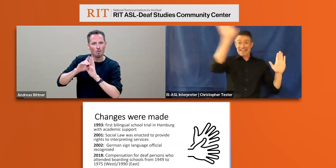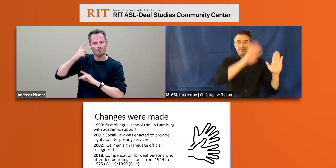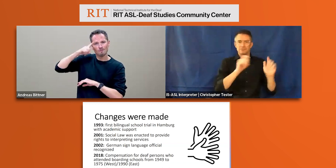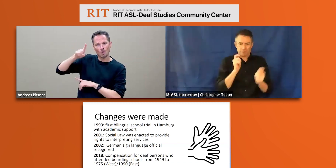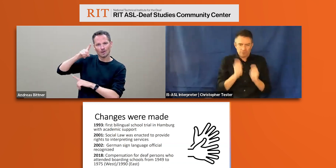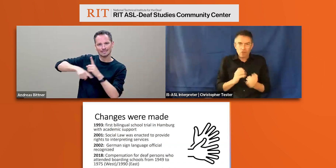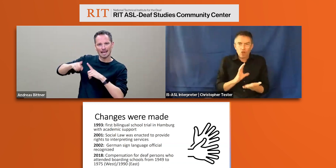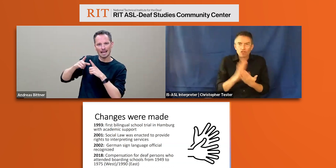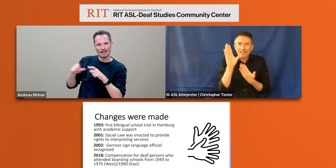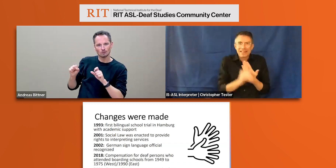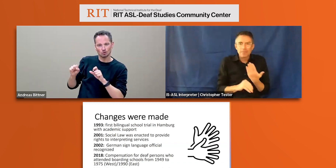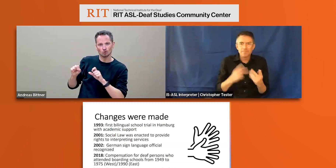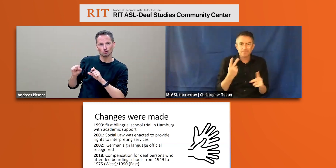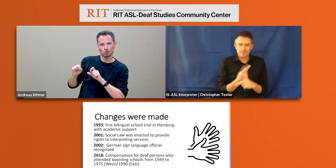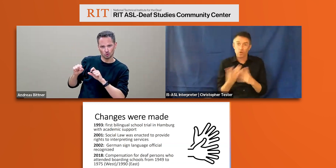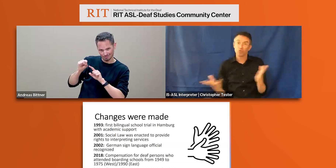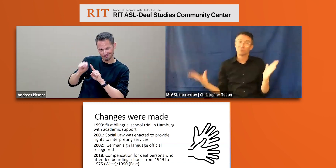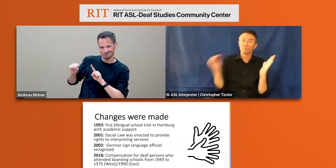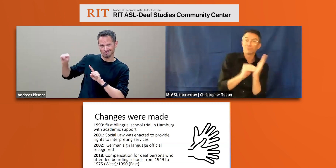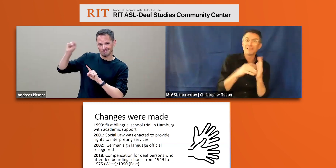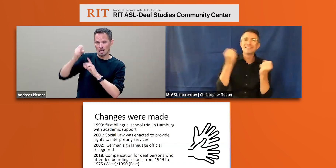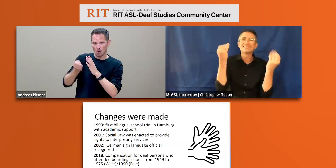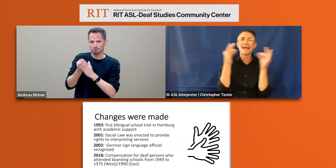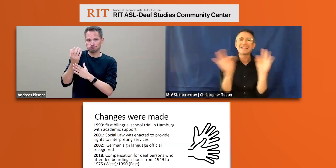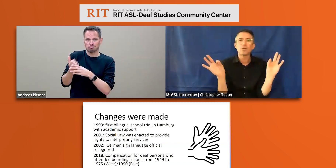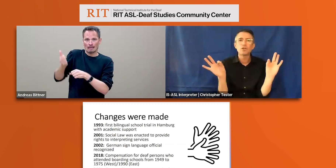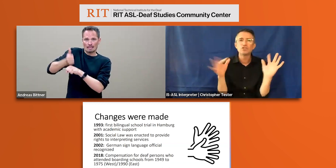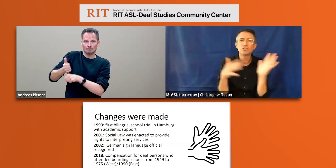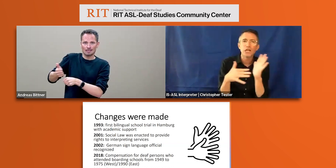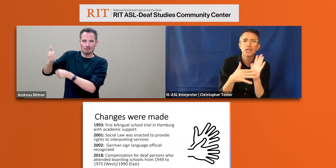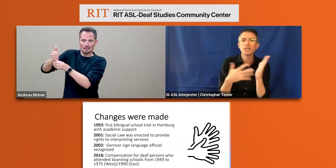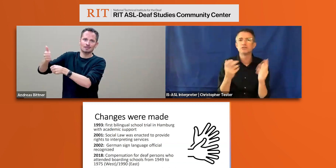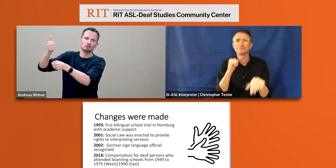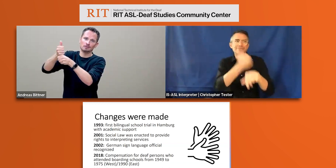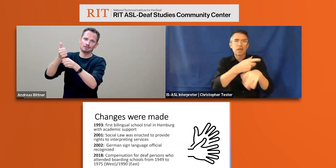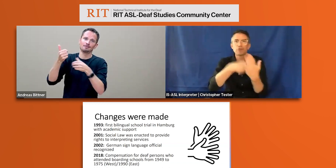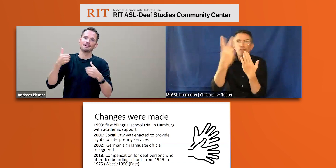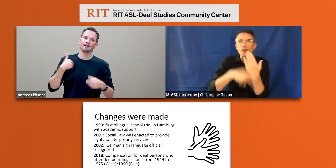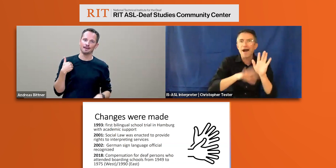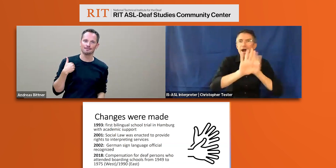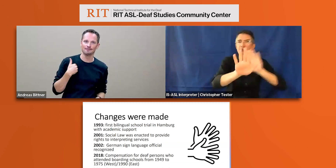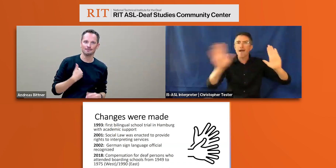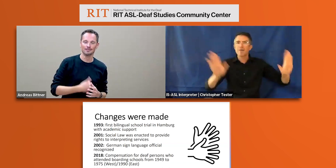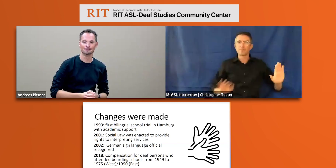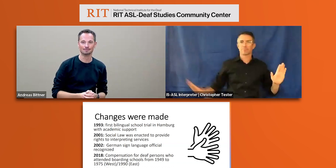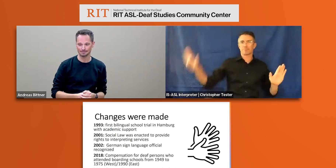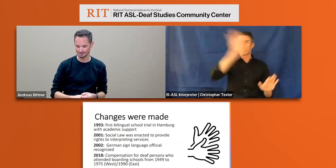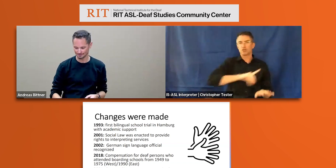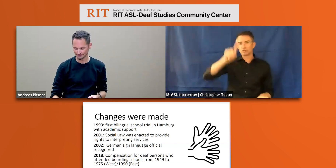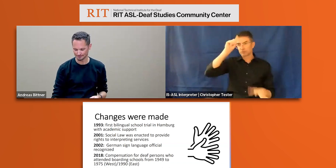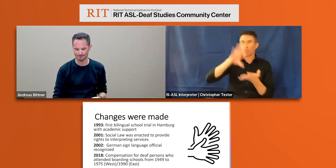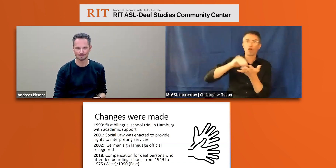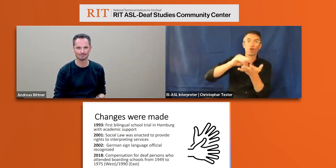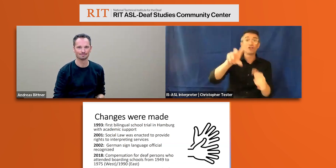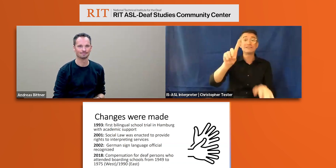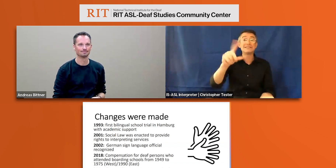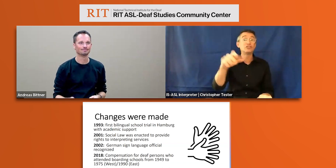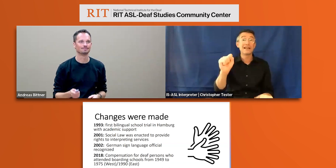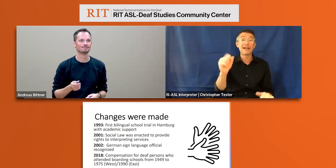meaning different states of Germany had to adapt their curriculum to include sign language study and programs.